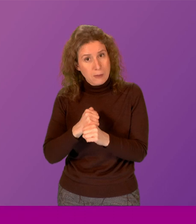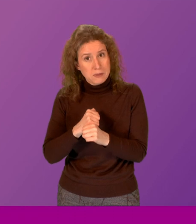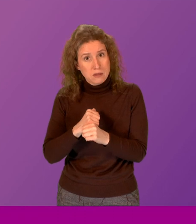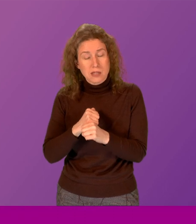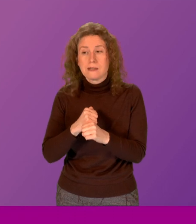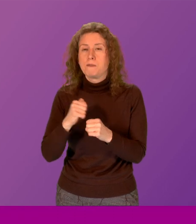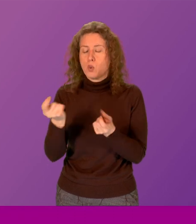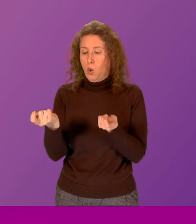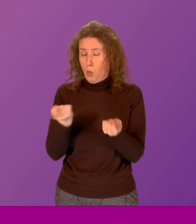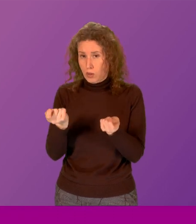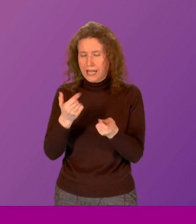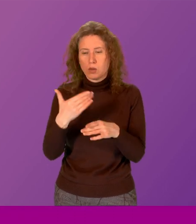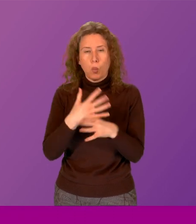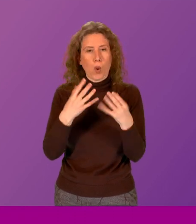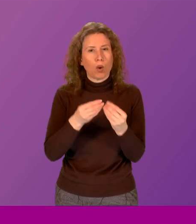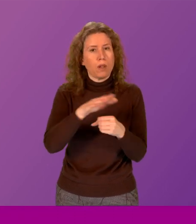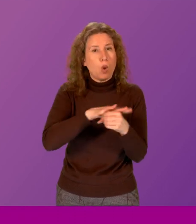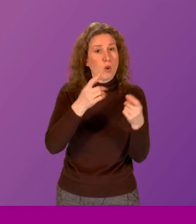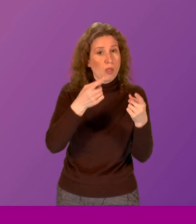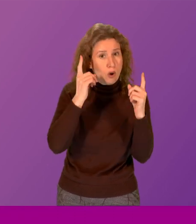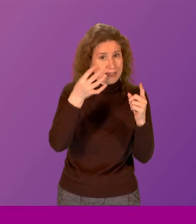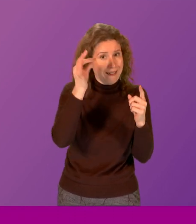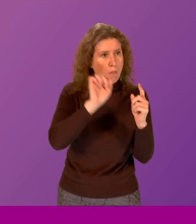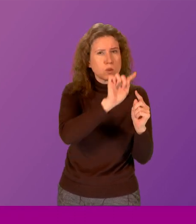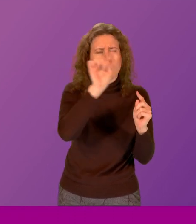co-ordinating and working with local authorities to determine the state